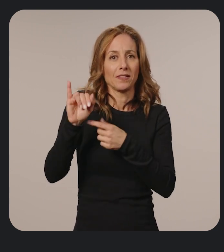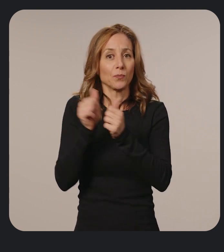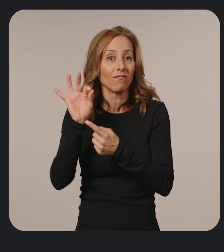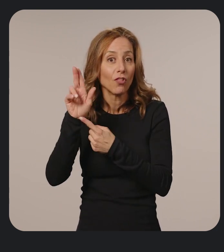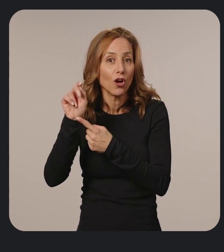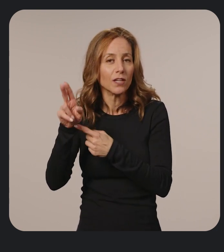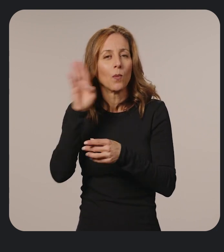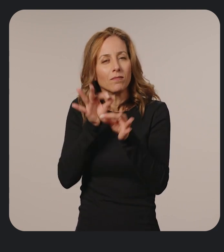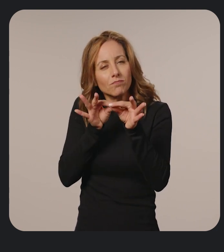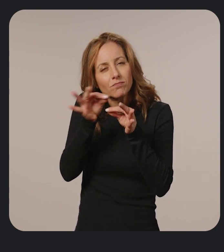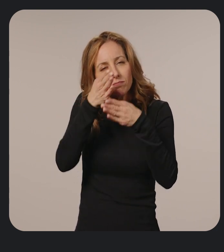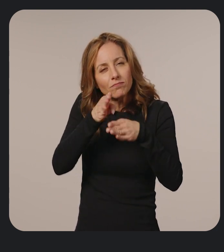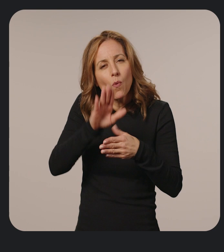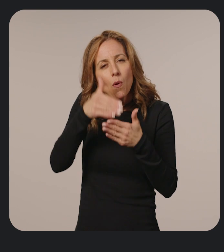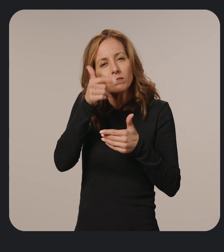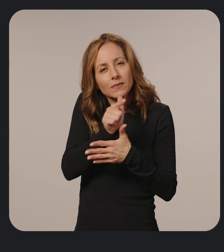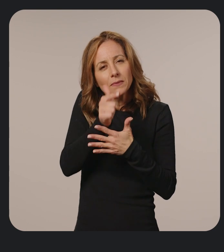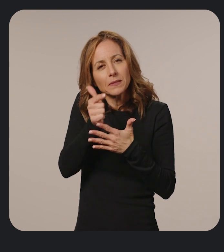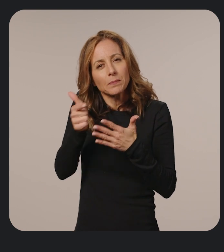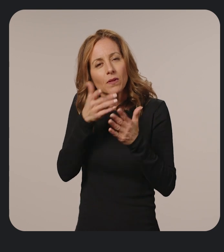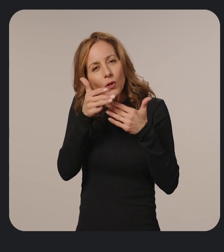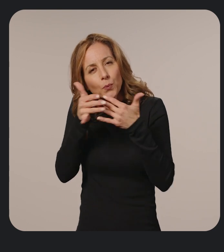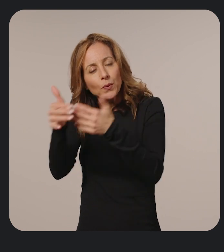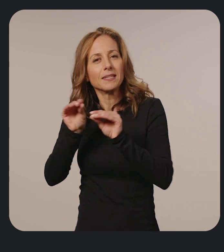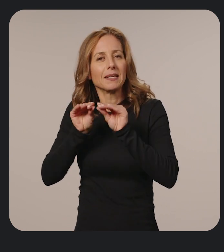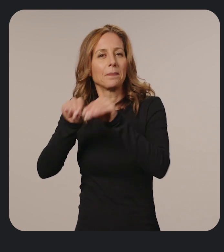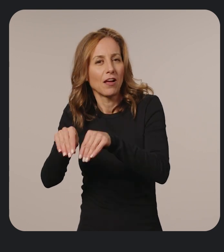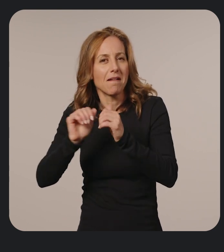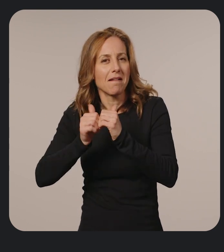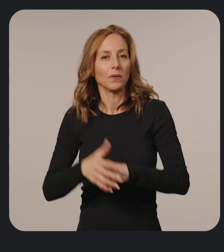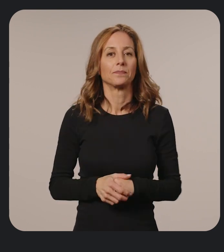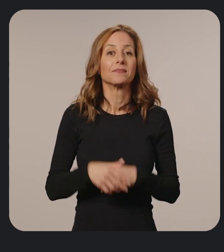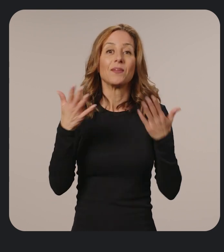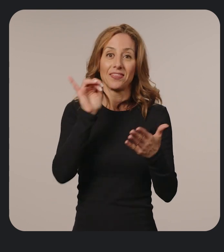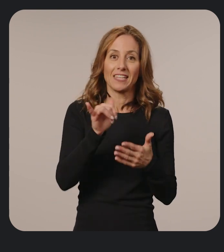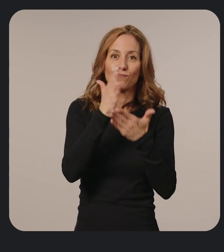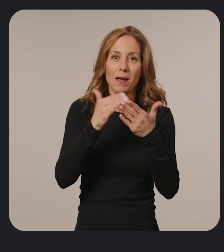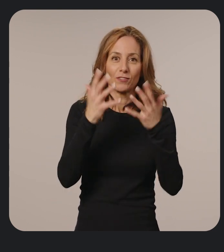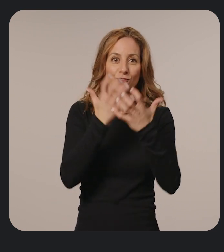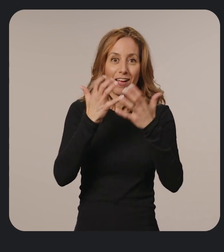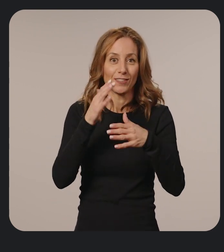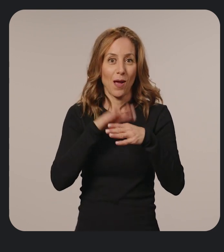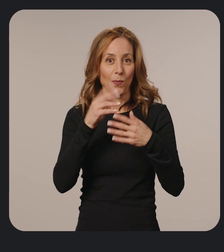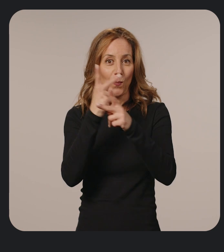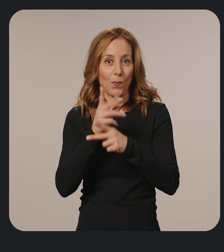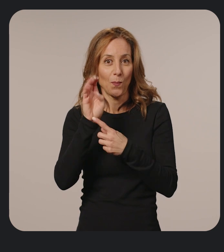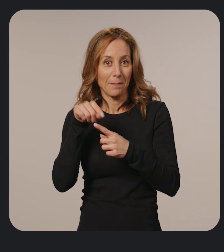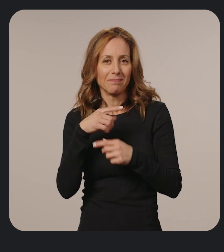with Flutter, which breaks down all the steps and walks you through implementation. So that's Fragment Shaders on the Web, a big feature